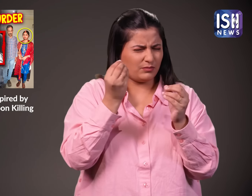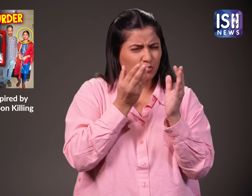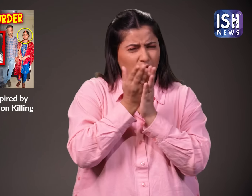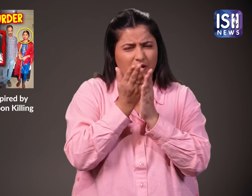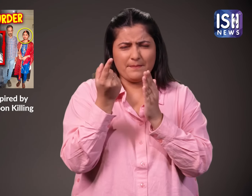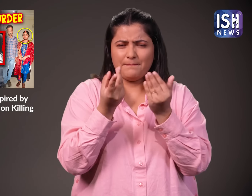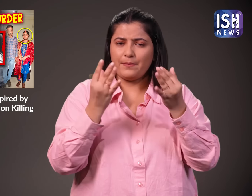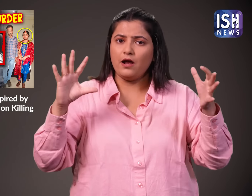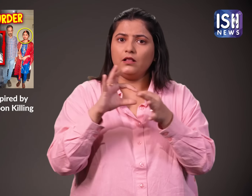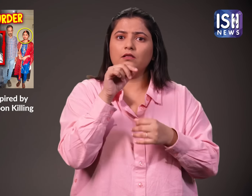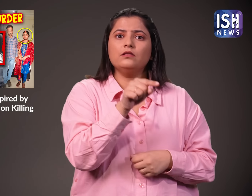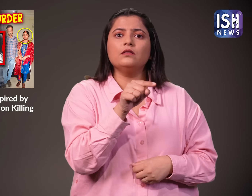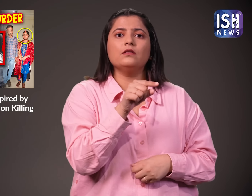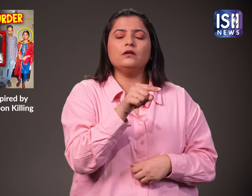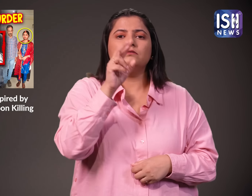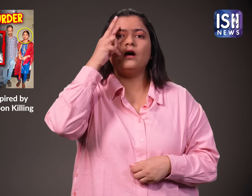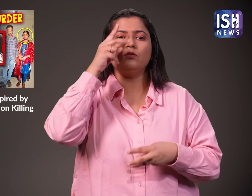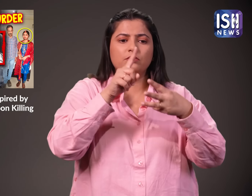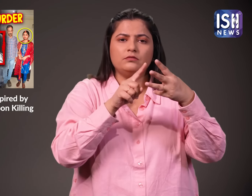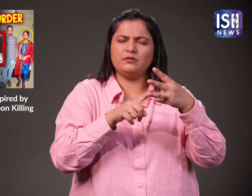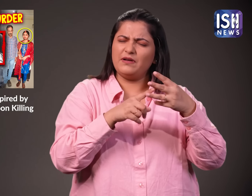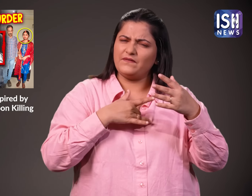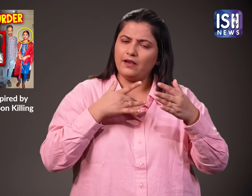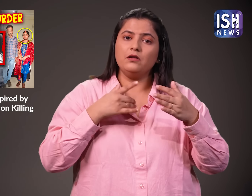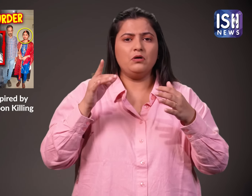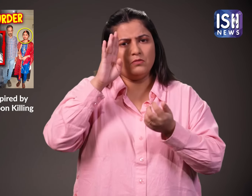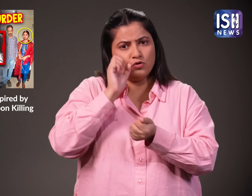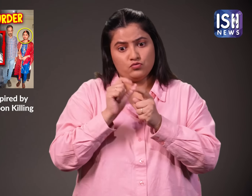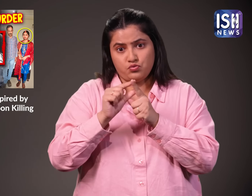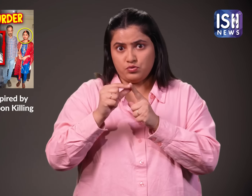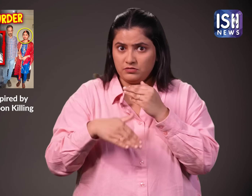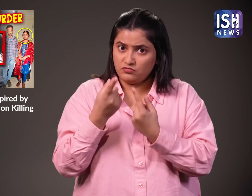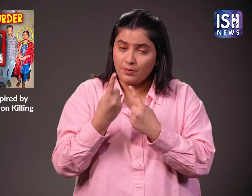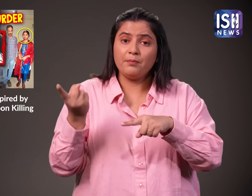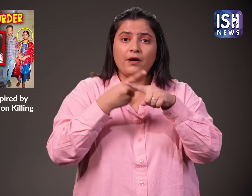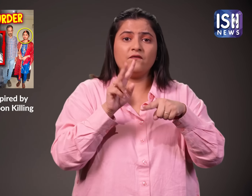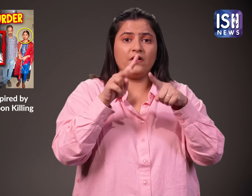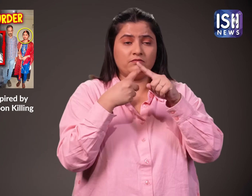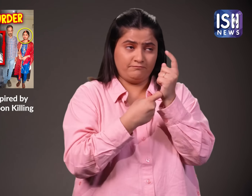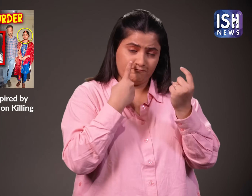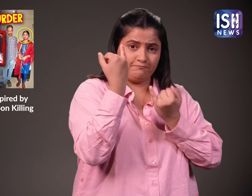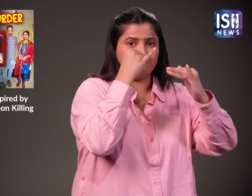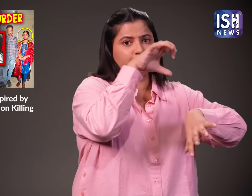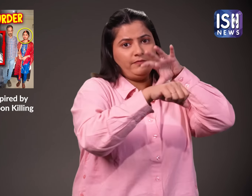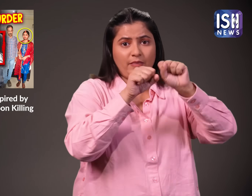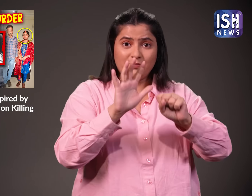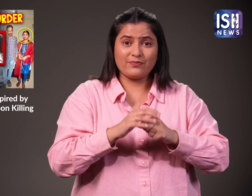There can be various reasons. Police are investigating the matter and looking for VT Rao.